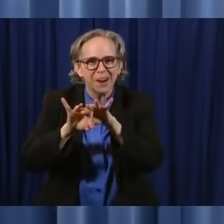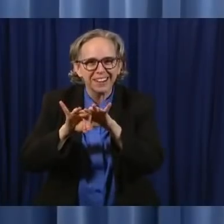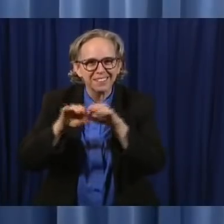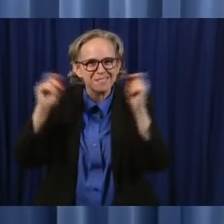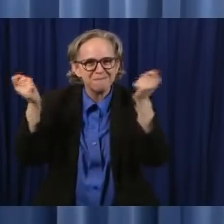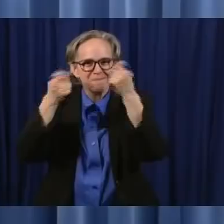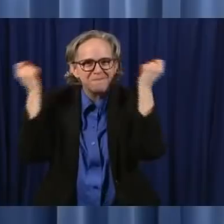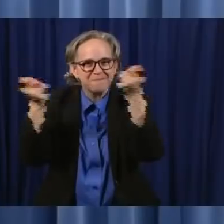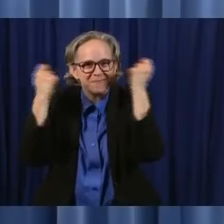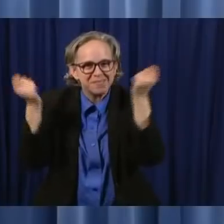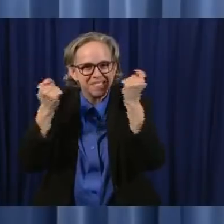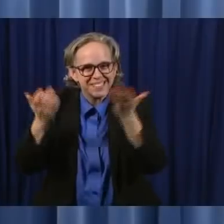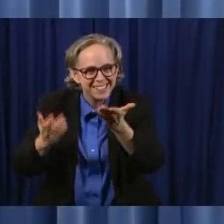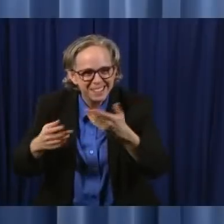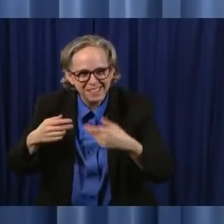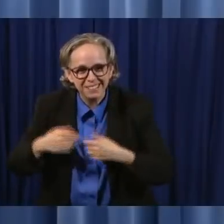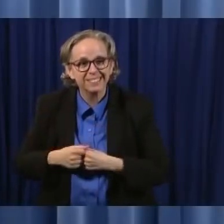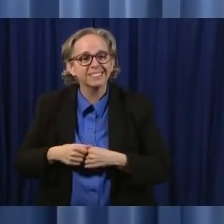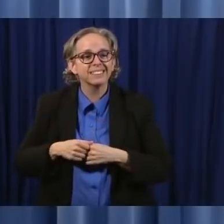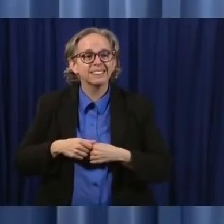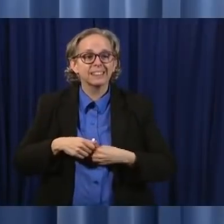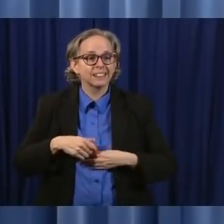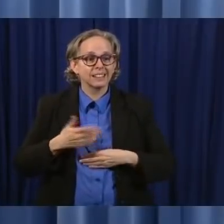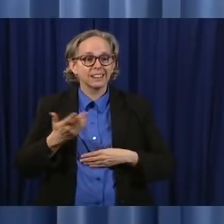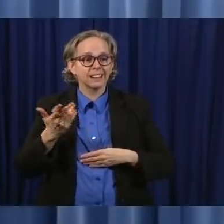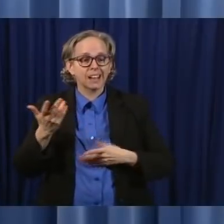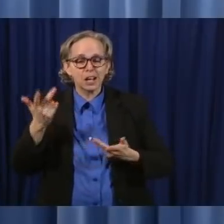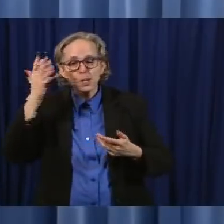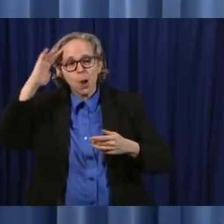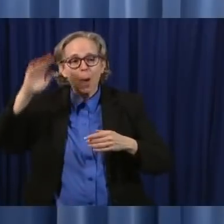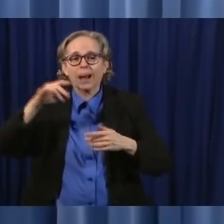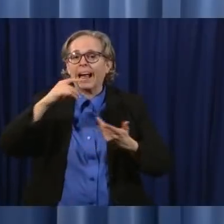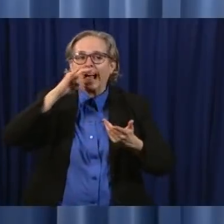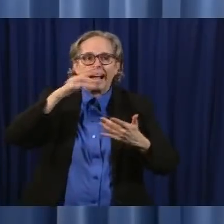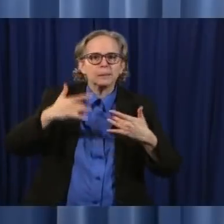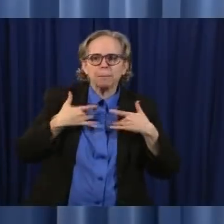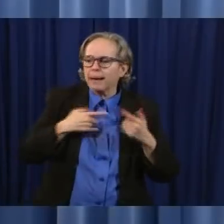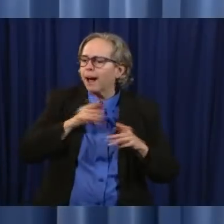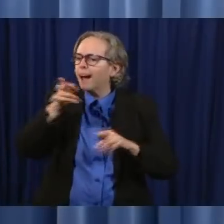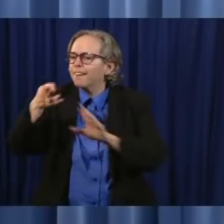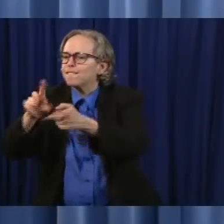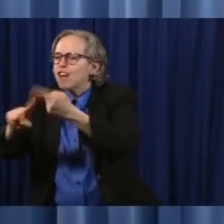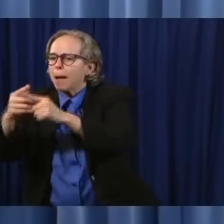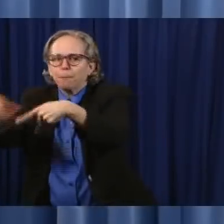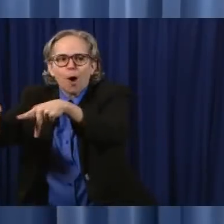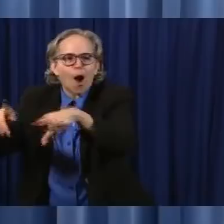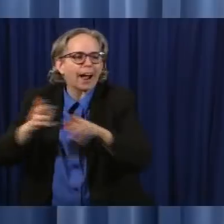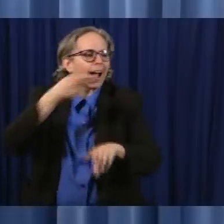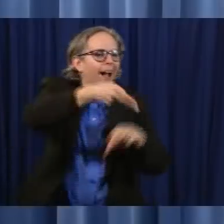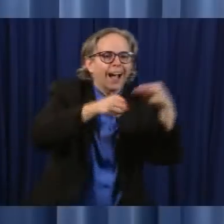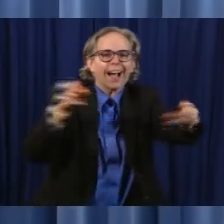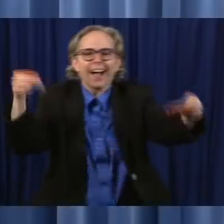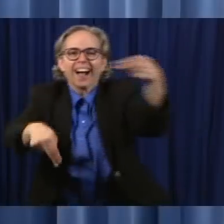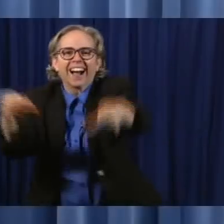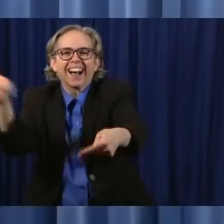BIG PART OF THE CELEBRATION. THEY BECOME AT LEAST DURING MY LIFETIME A LOT MORE IMPORTANT. THE KIDS GO FROM GRADUATION